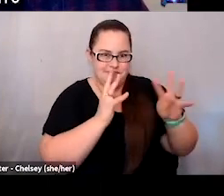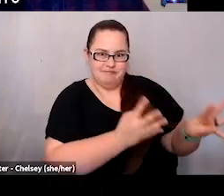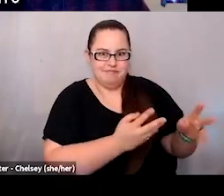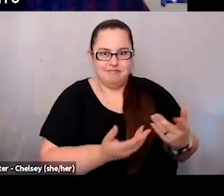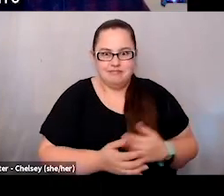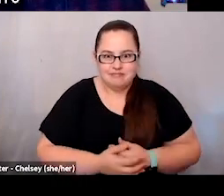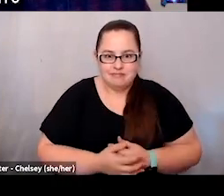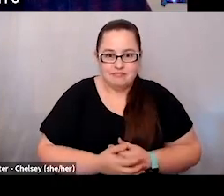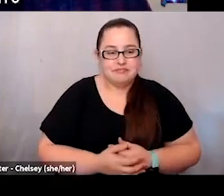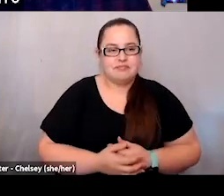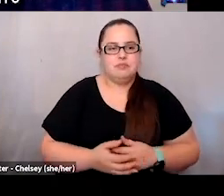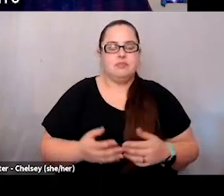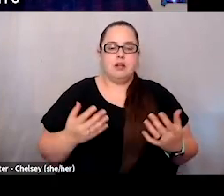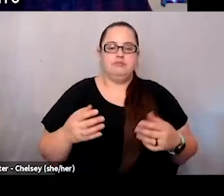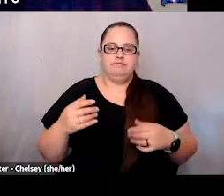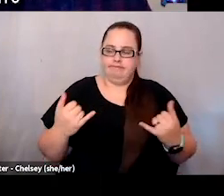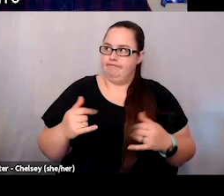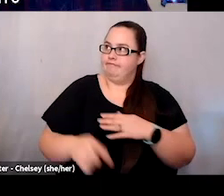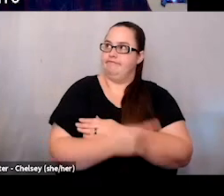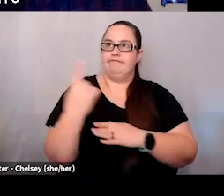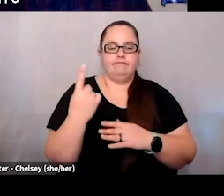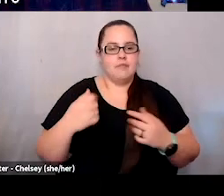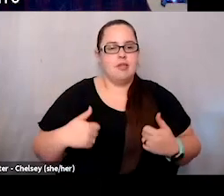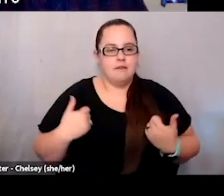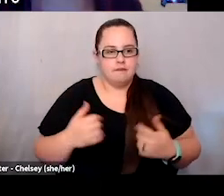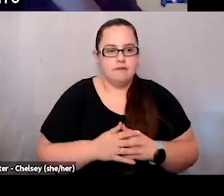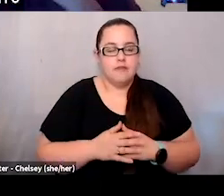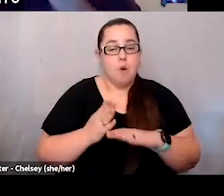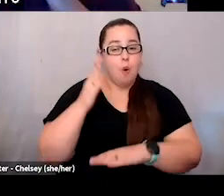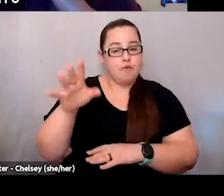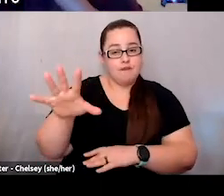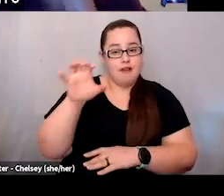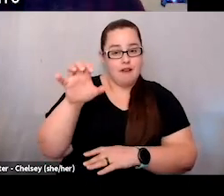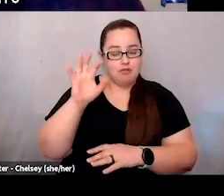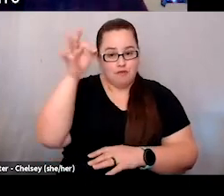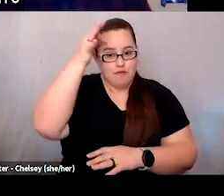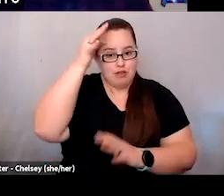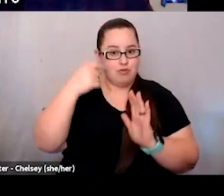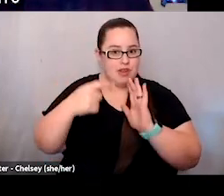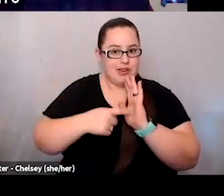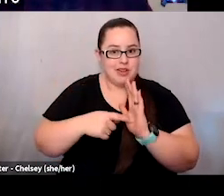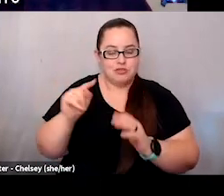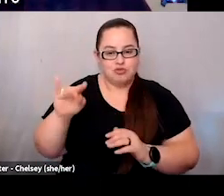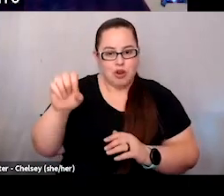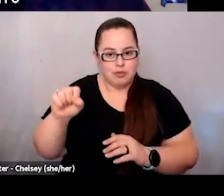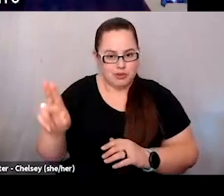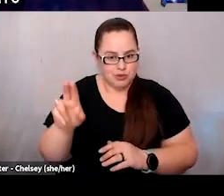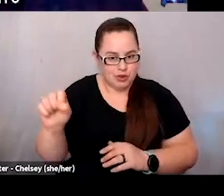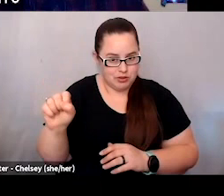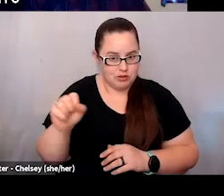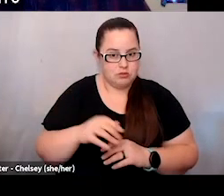boarding school system. All right, contemporary life. So there's over 500